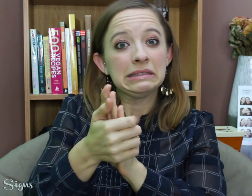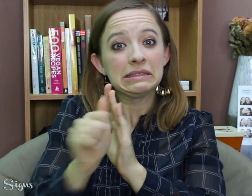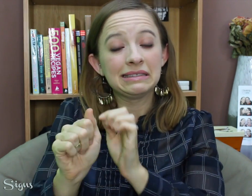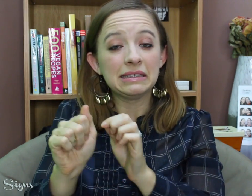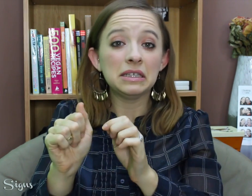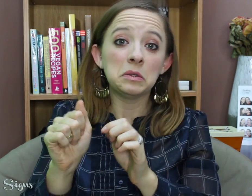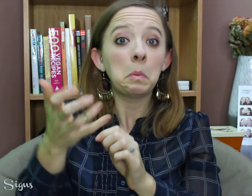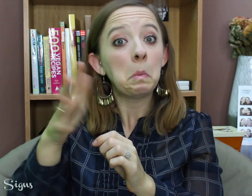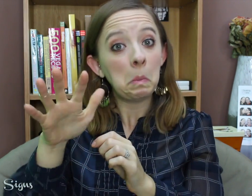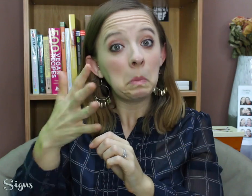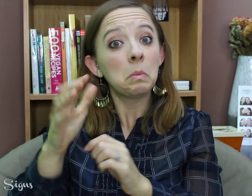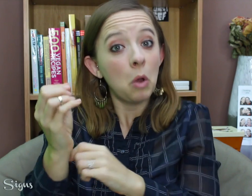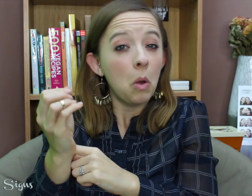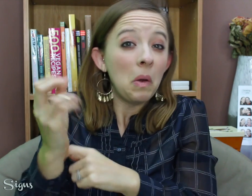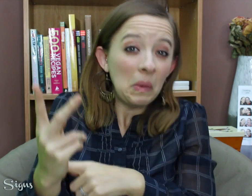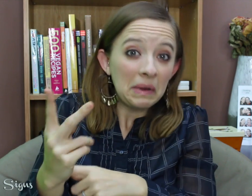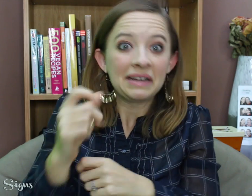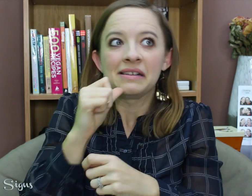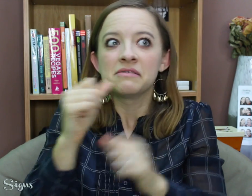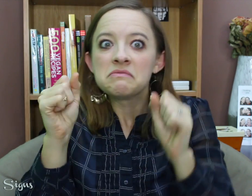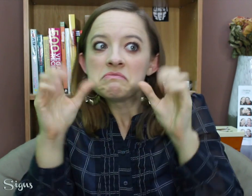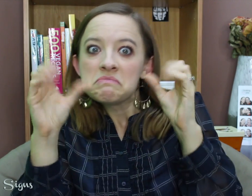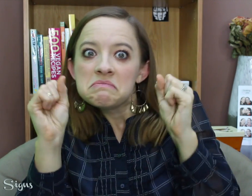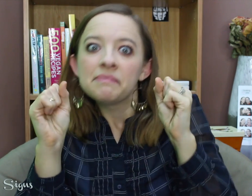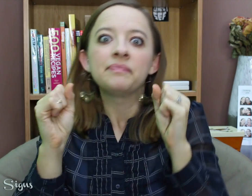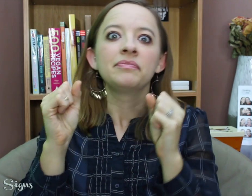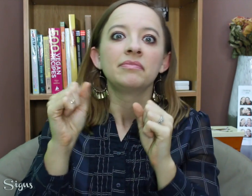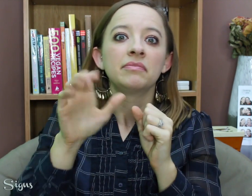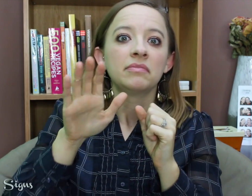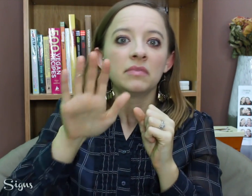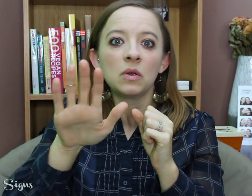graduated and say you have an okay skill level. You know you